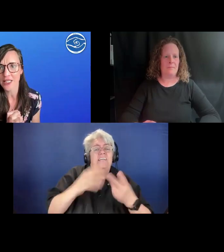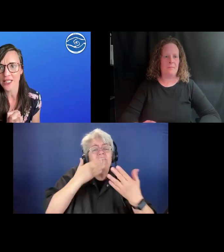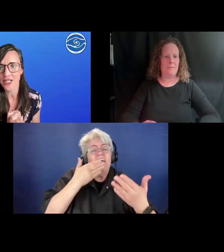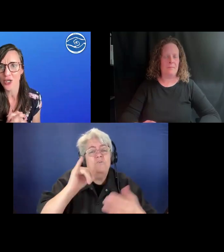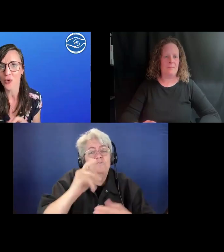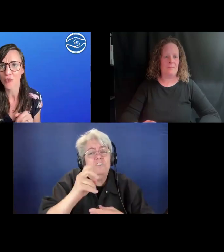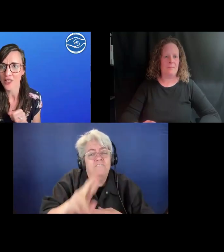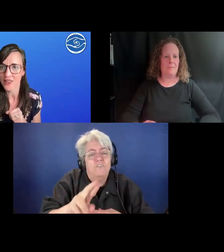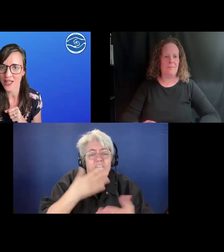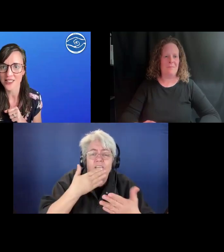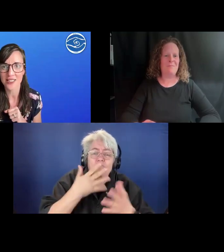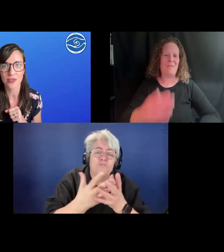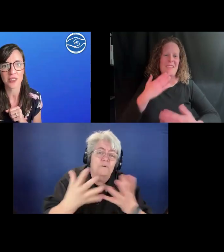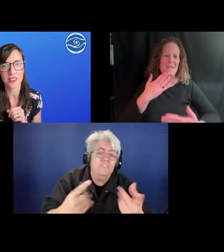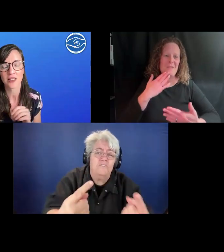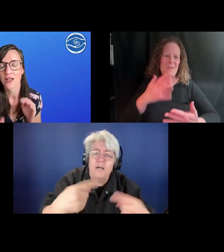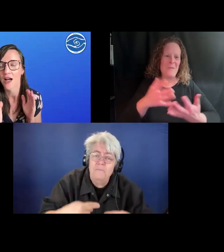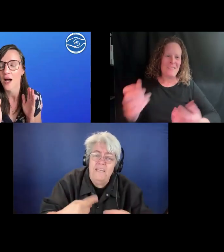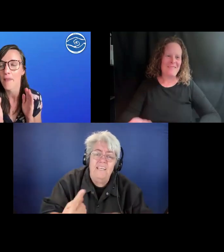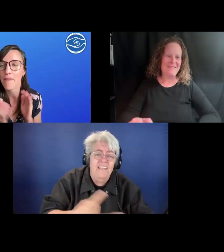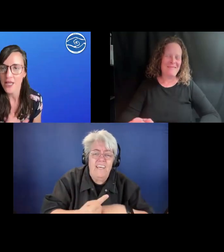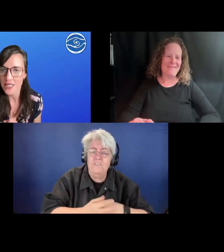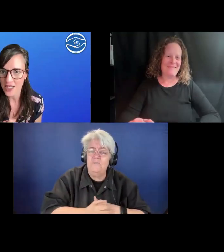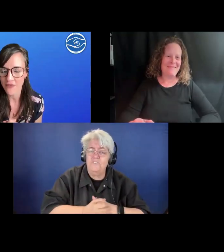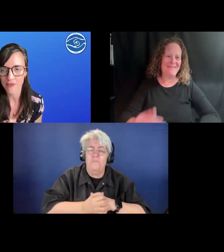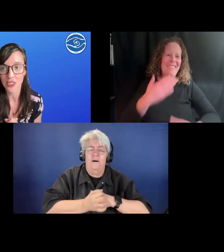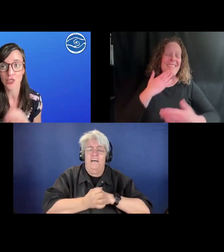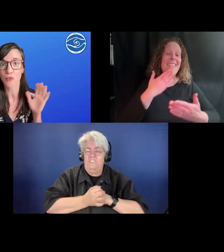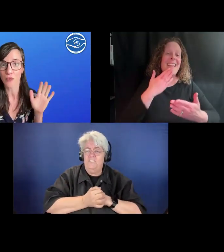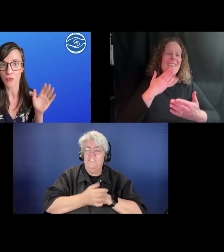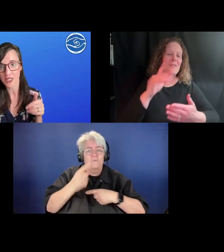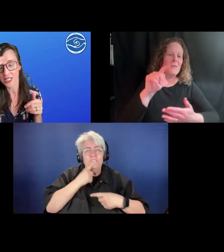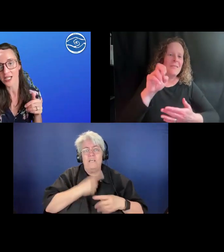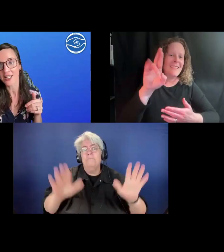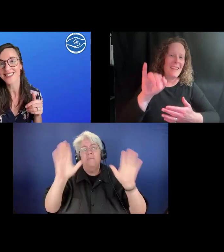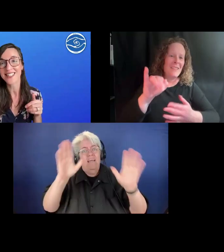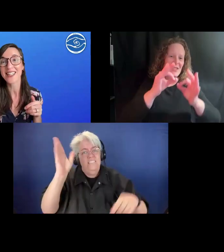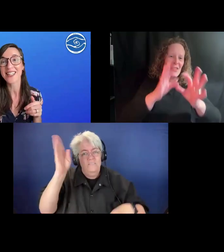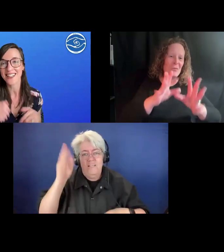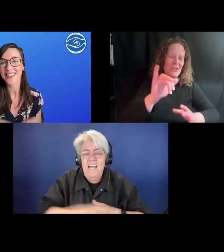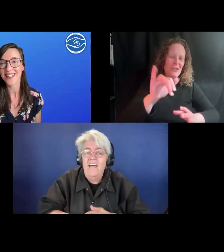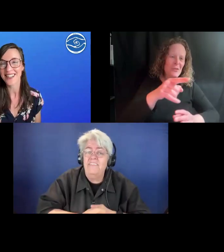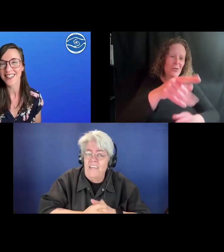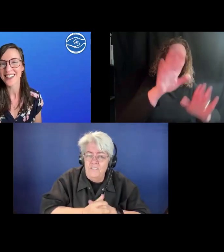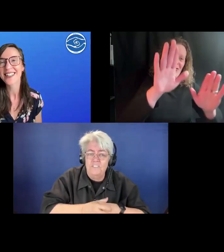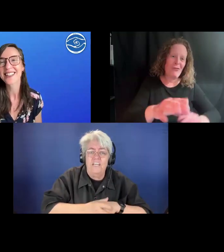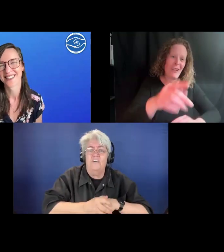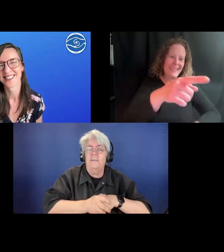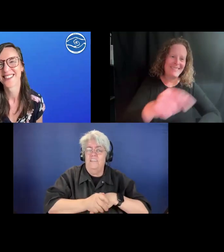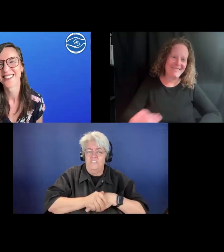for being here with us. This was amazing information. Thank you so much. Thank you Terri